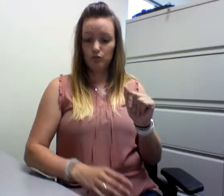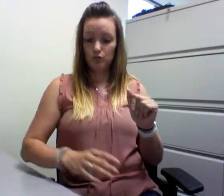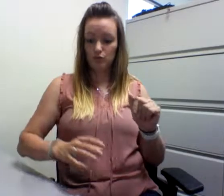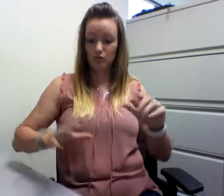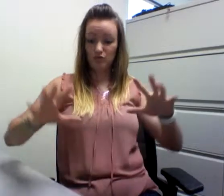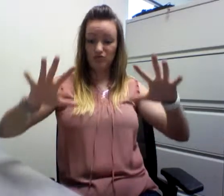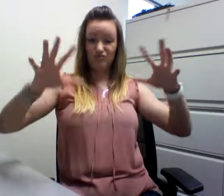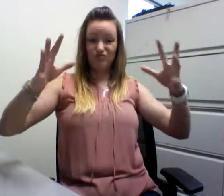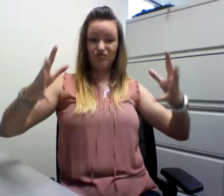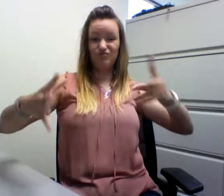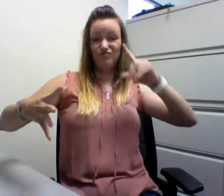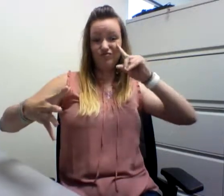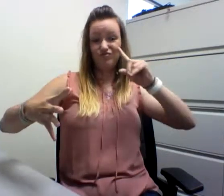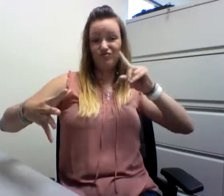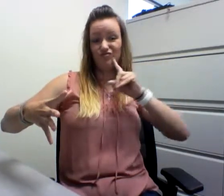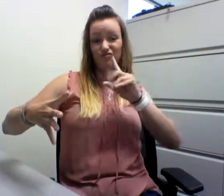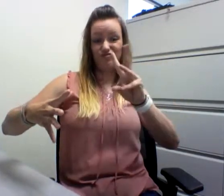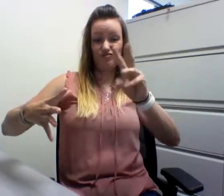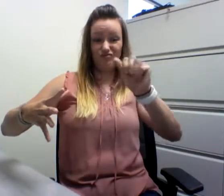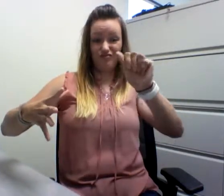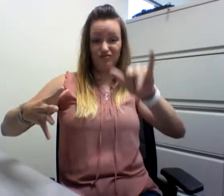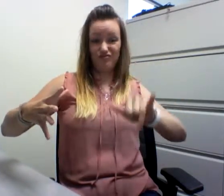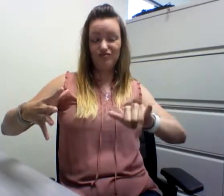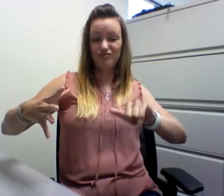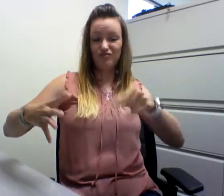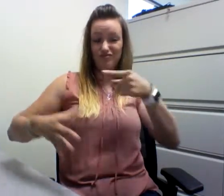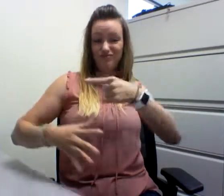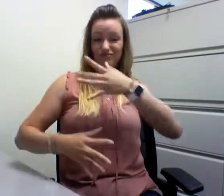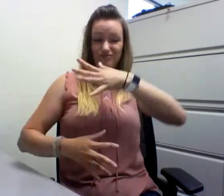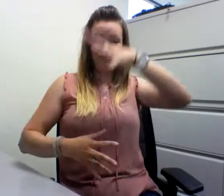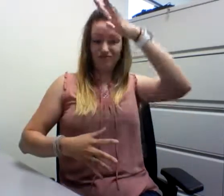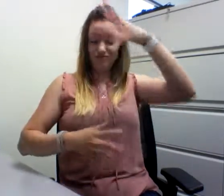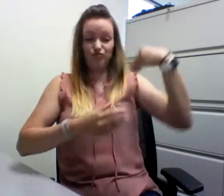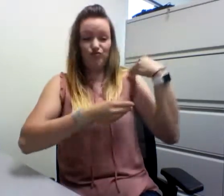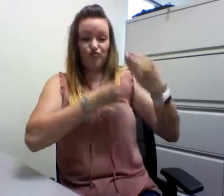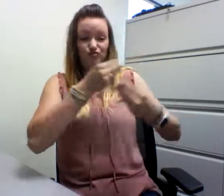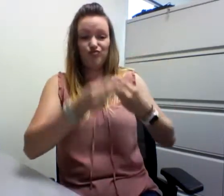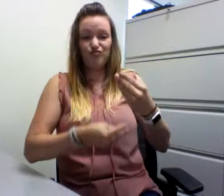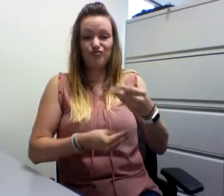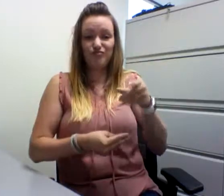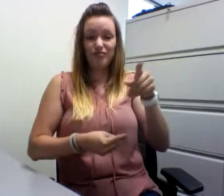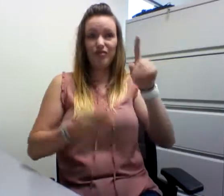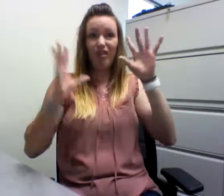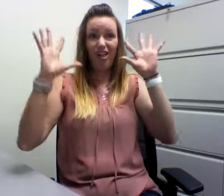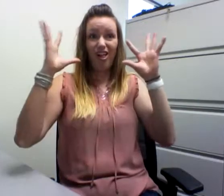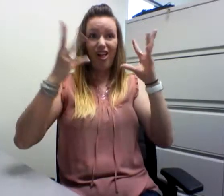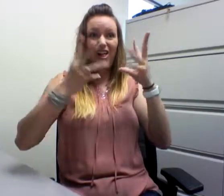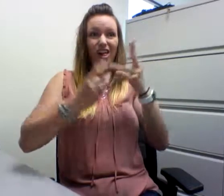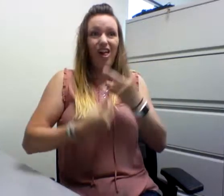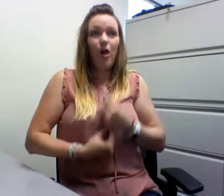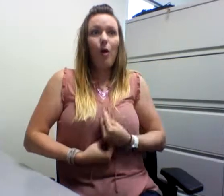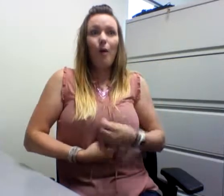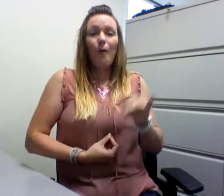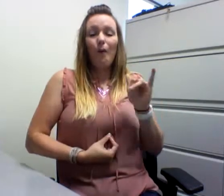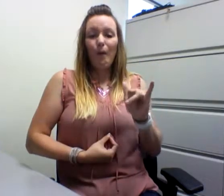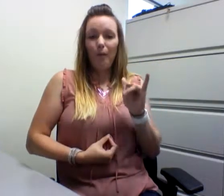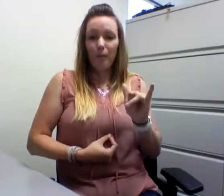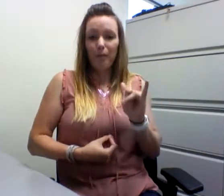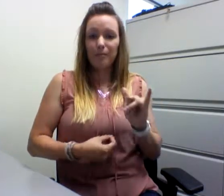CODA learn all about Deaf way from their parents and assimilate it